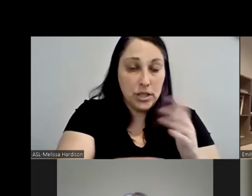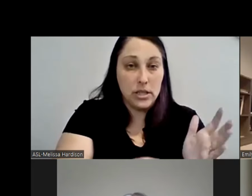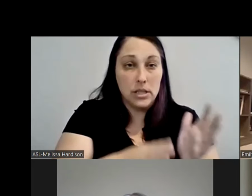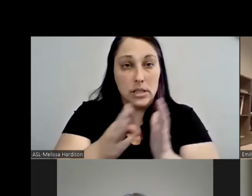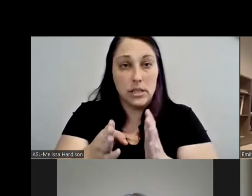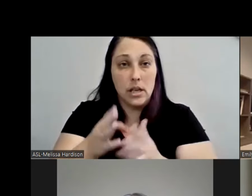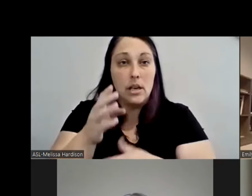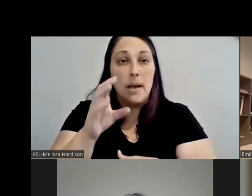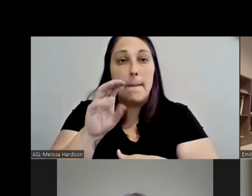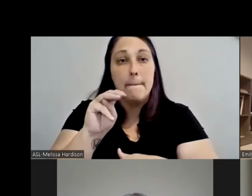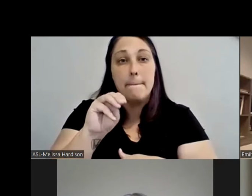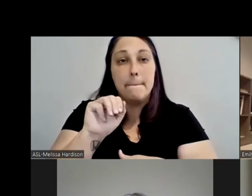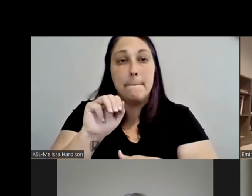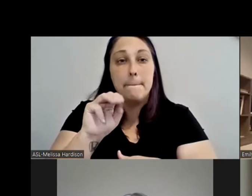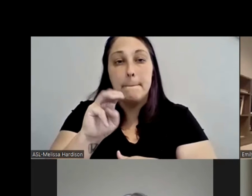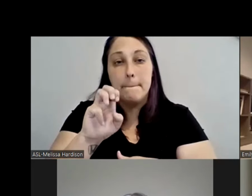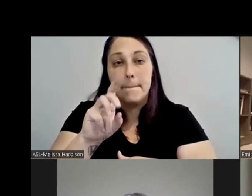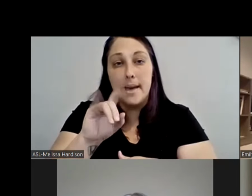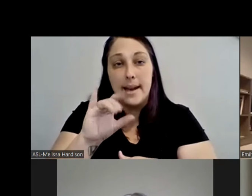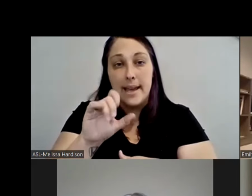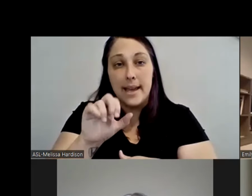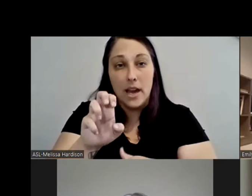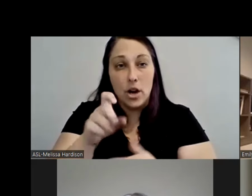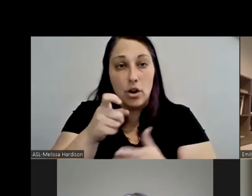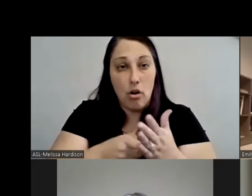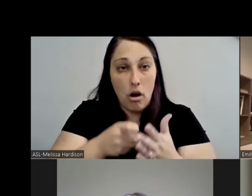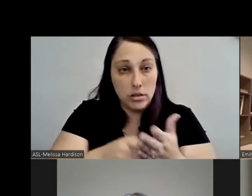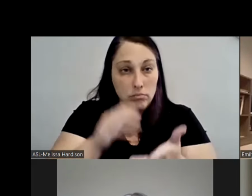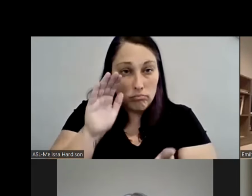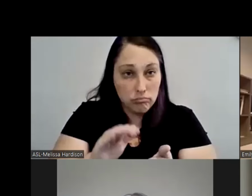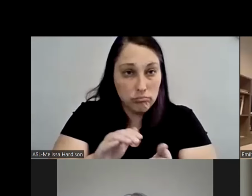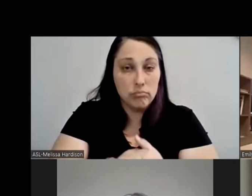We are going to hear from them and get some specifics on how partnerships can play a role in home modification.